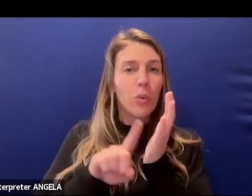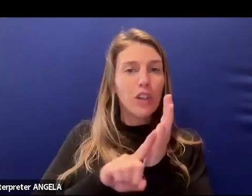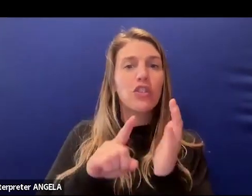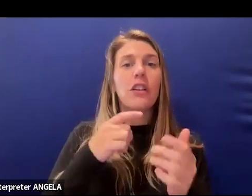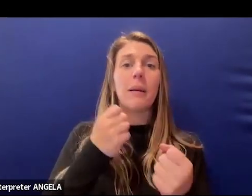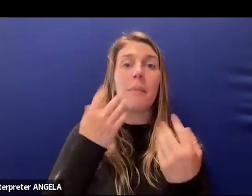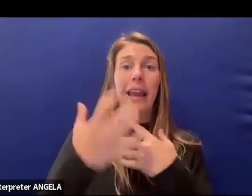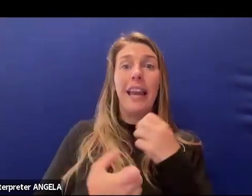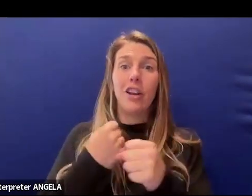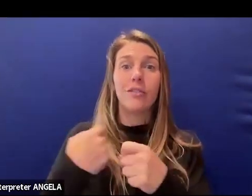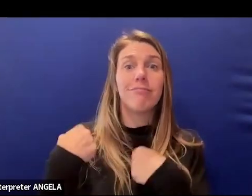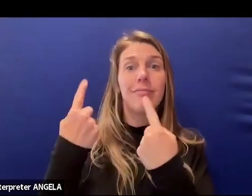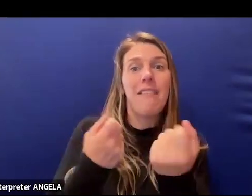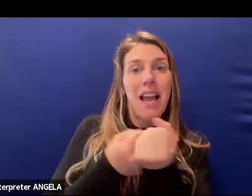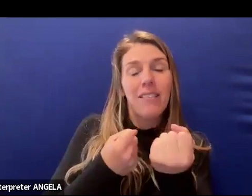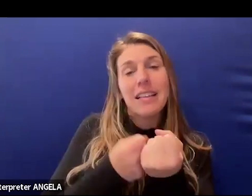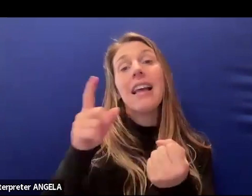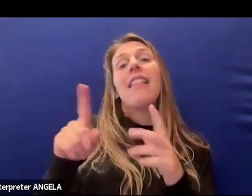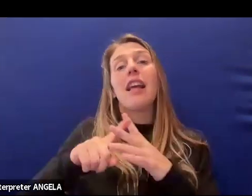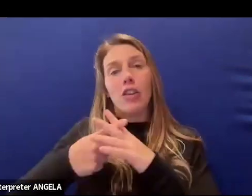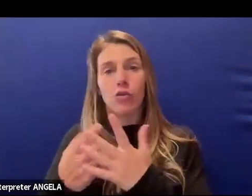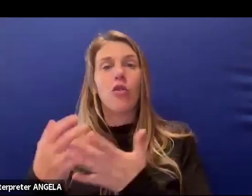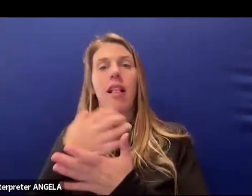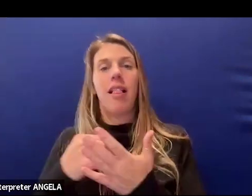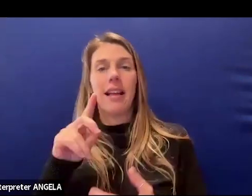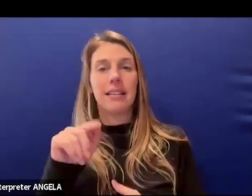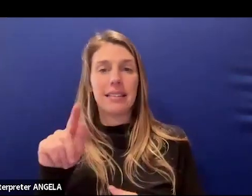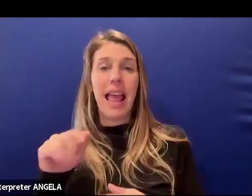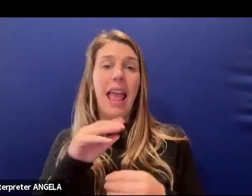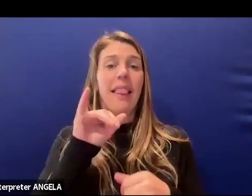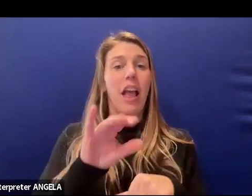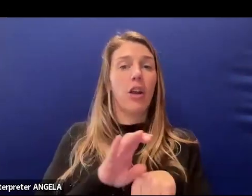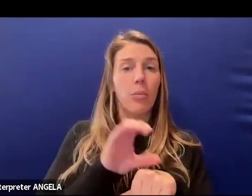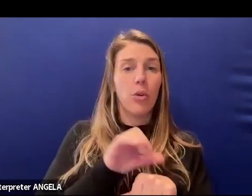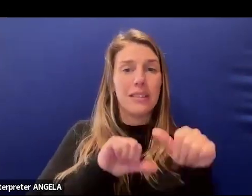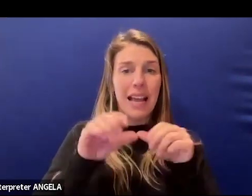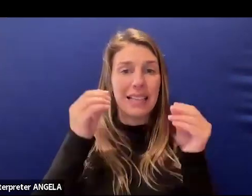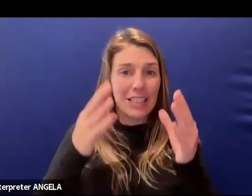again, after years of advocacy, they started collecting data. The Computer Science Teachers Association